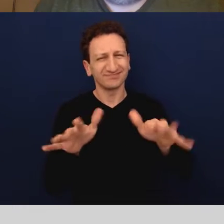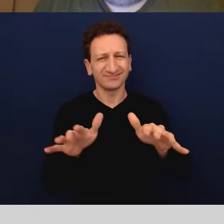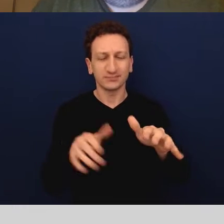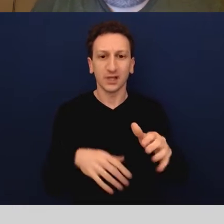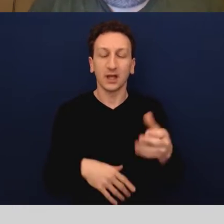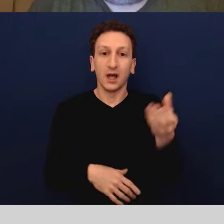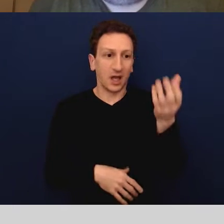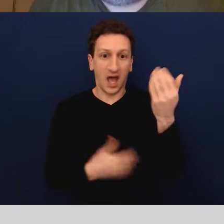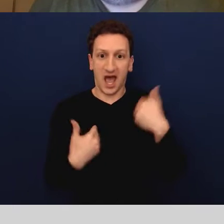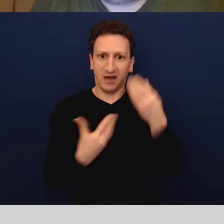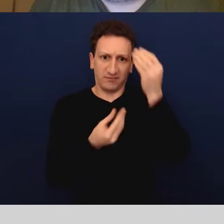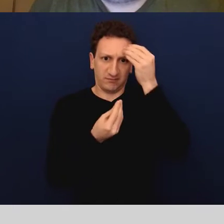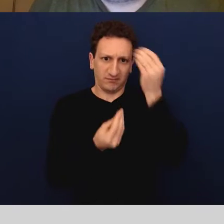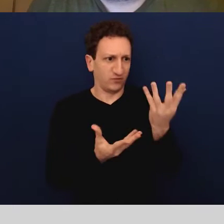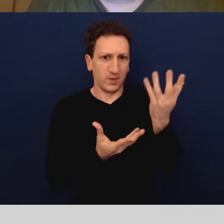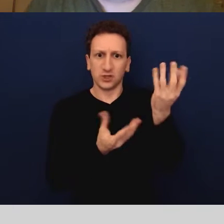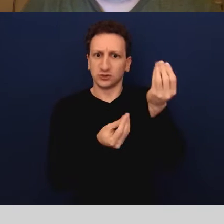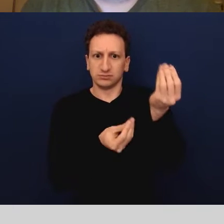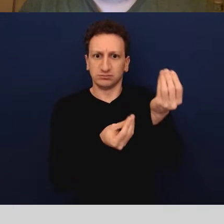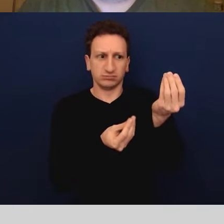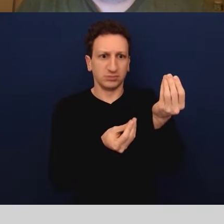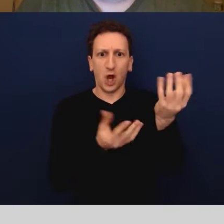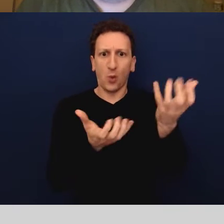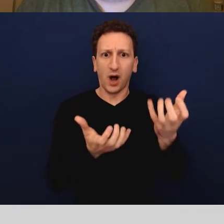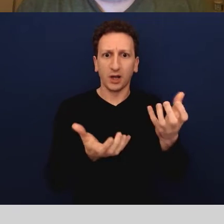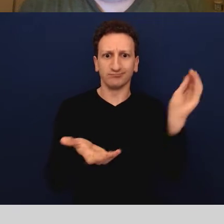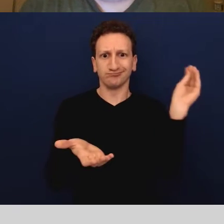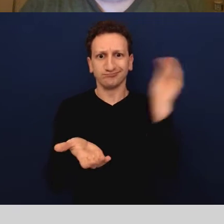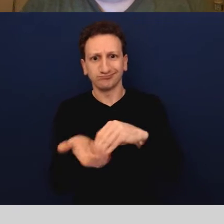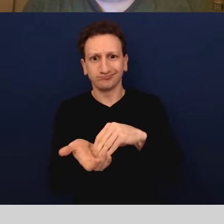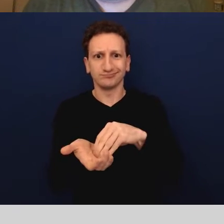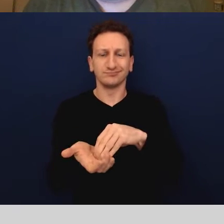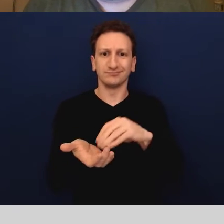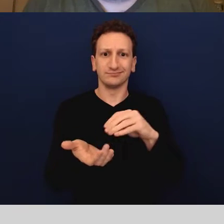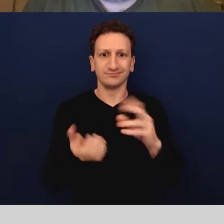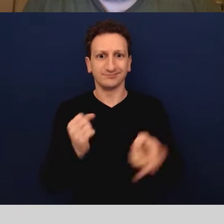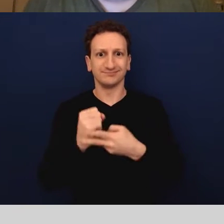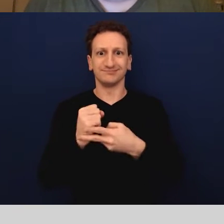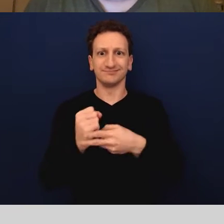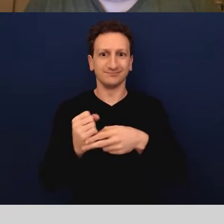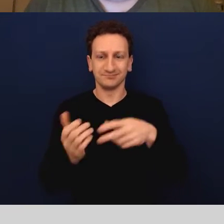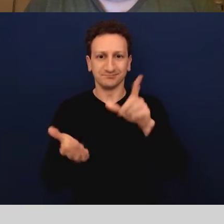And let's dig down, what does it mean that these .right. Do the same thing because they don't do the same thing.